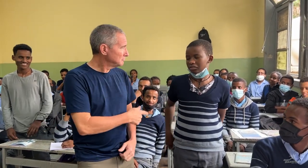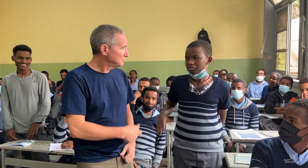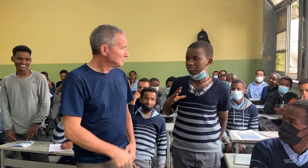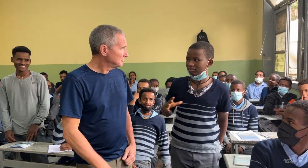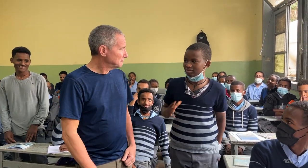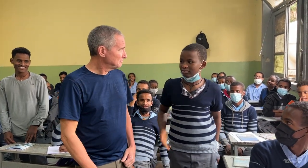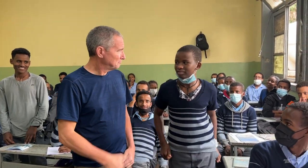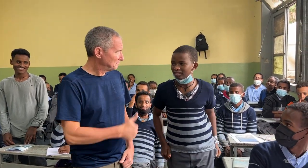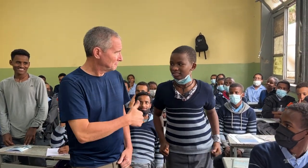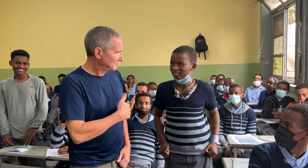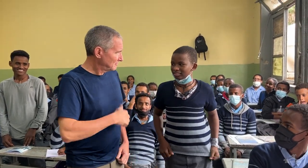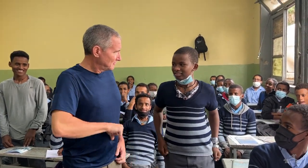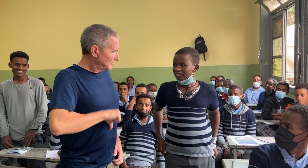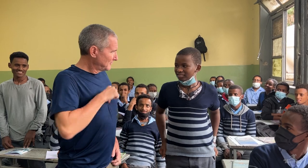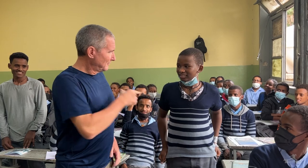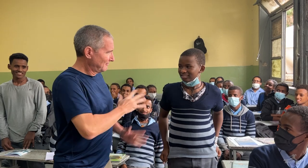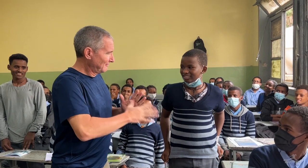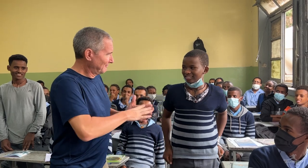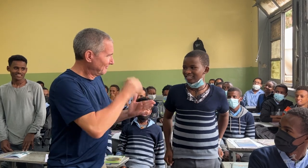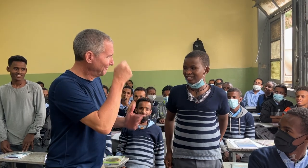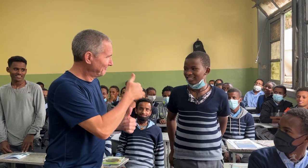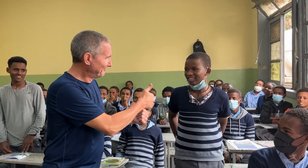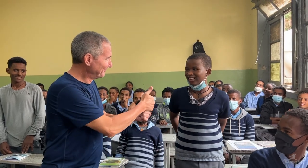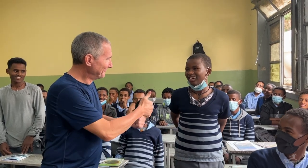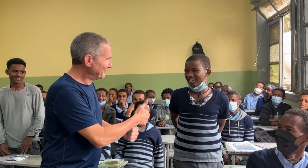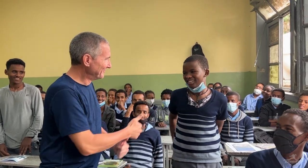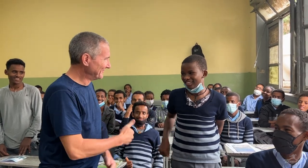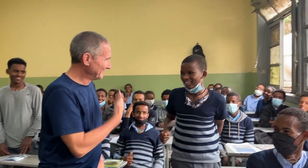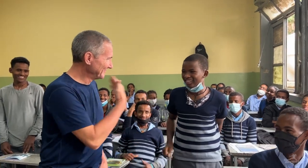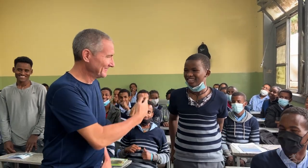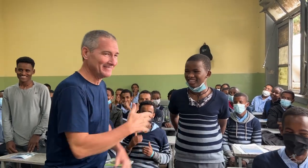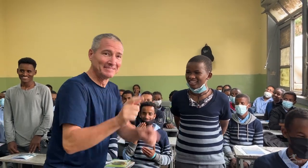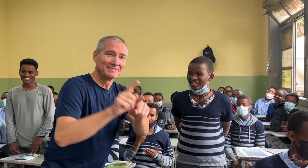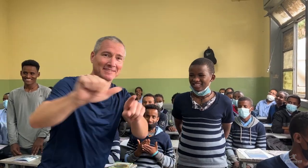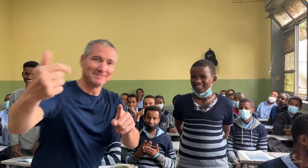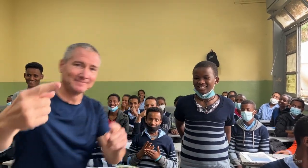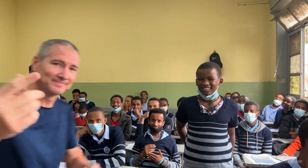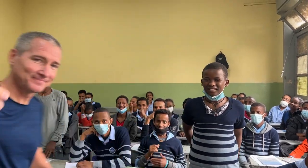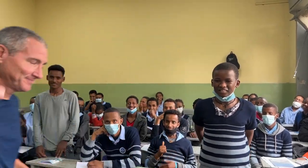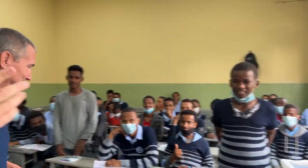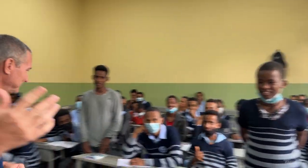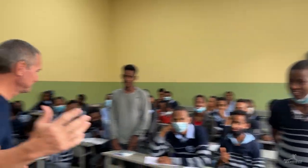Yes, I do it just fine. I’m proud of you for learning how to sign! Thanks! Let’s meet one more person!